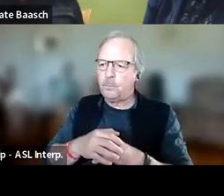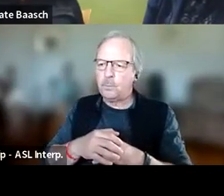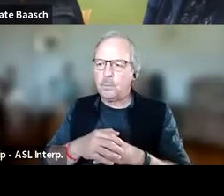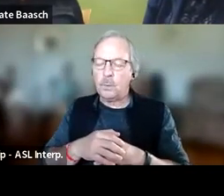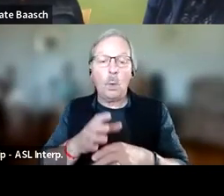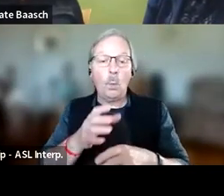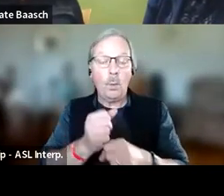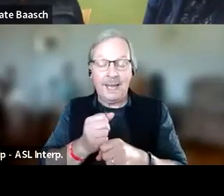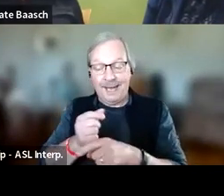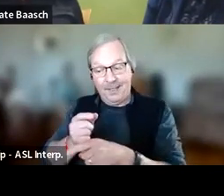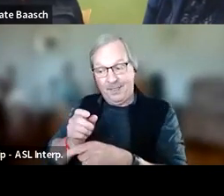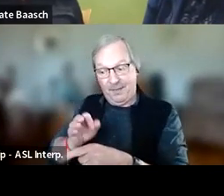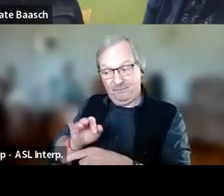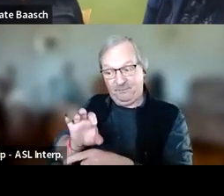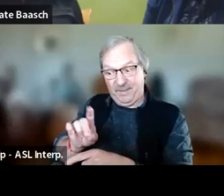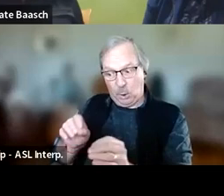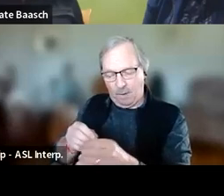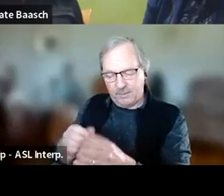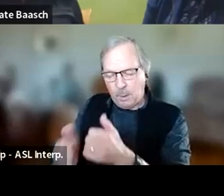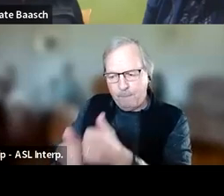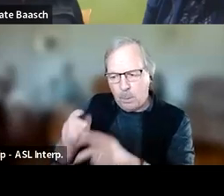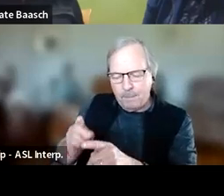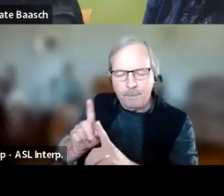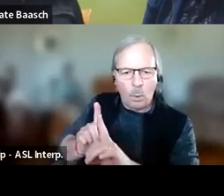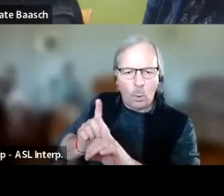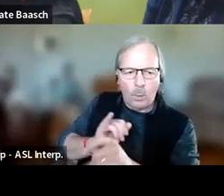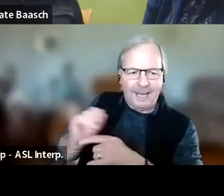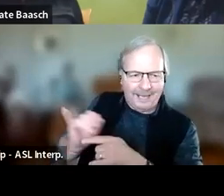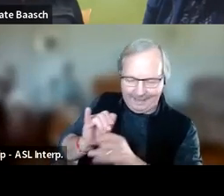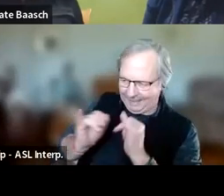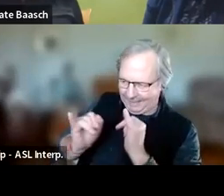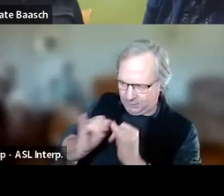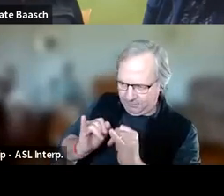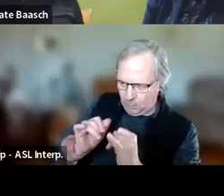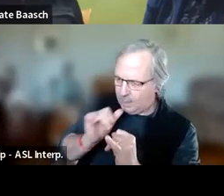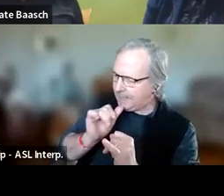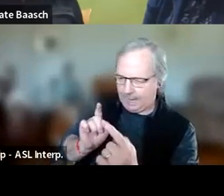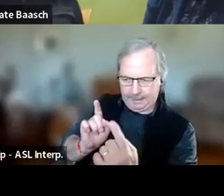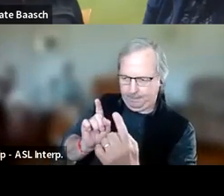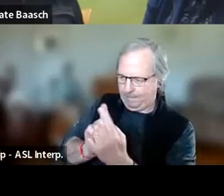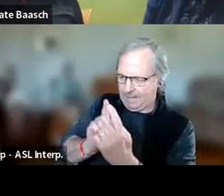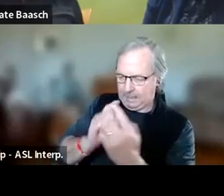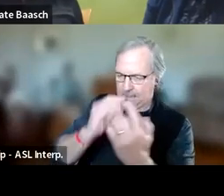most of our folks that we interview are not going to meet a medical listing. A lot of them don't.